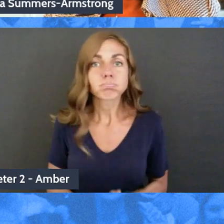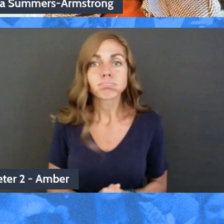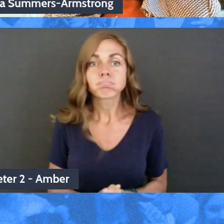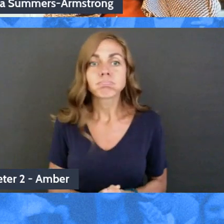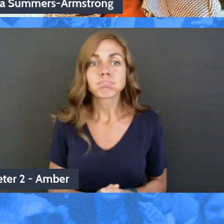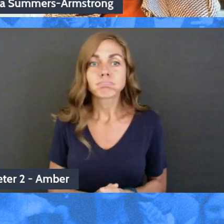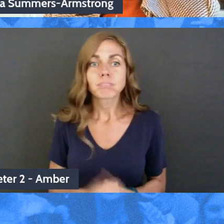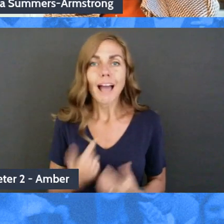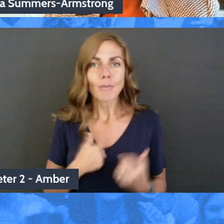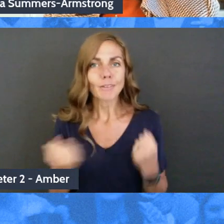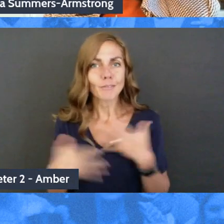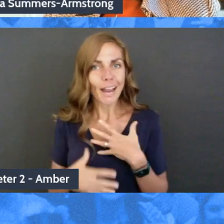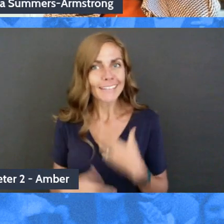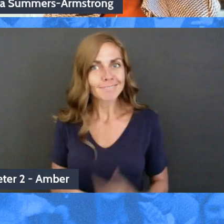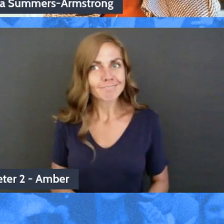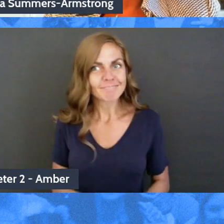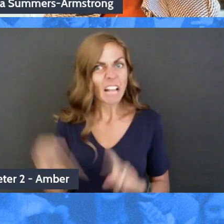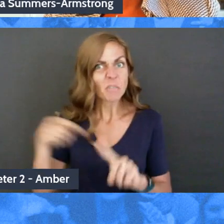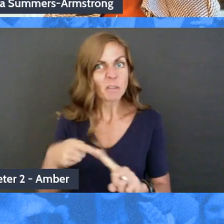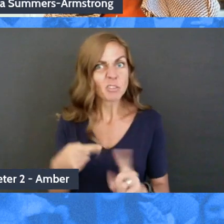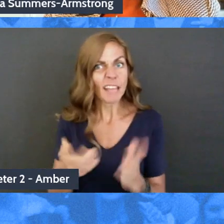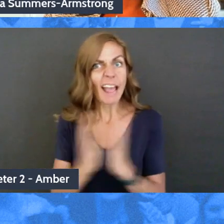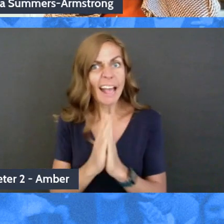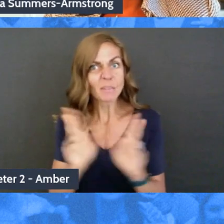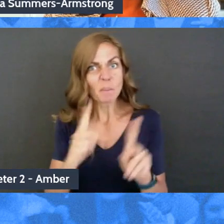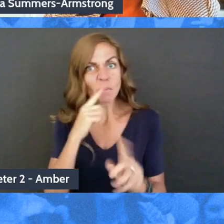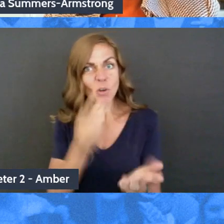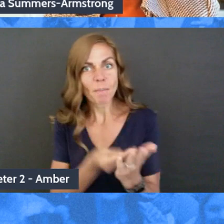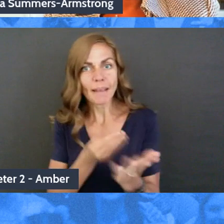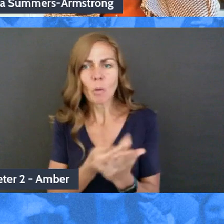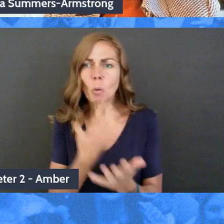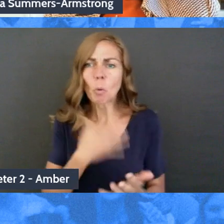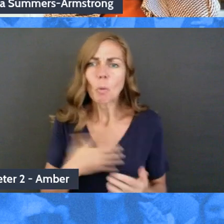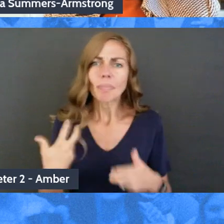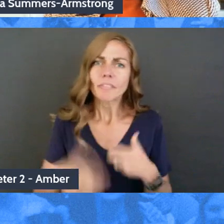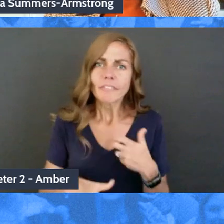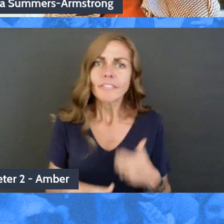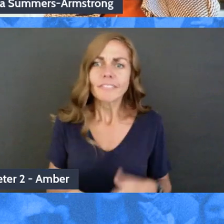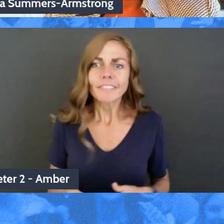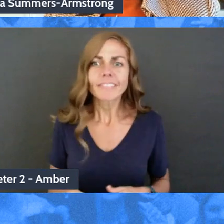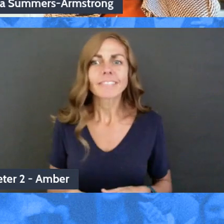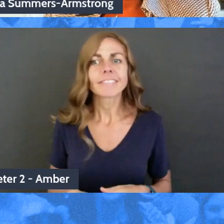asking people for money part. That was really tough. So I put it off, put it off, put it off.